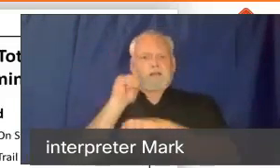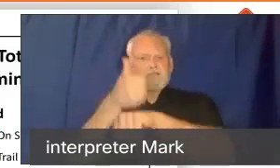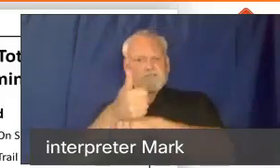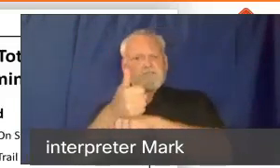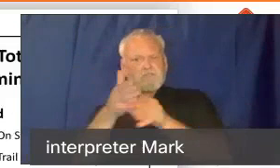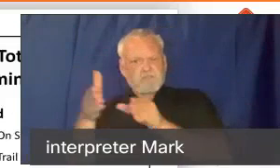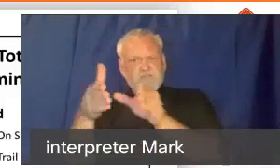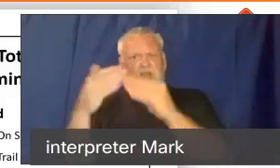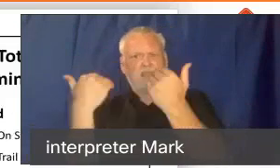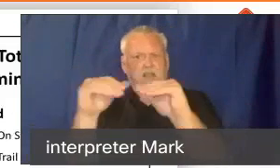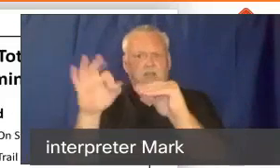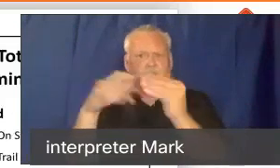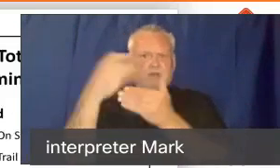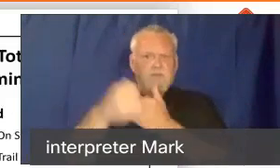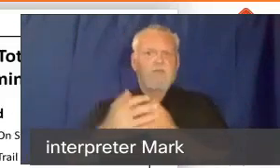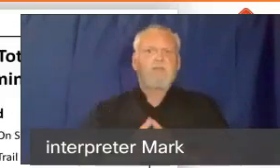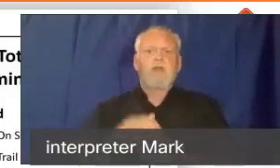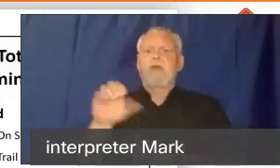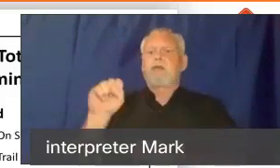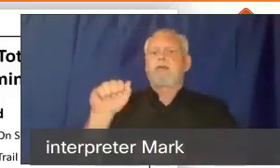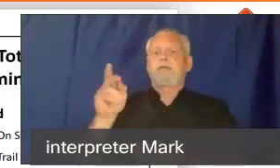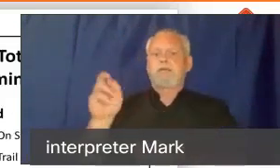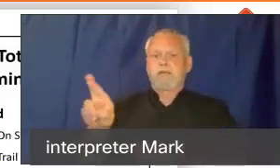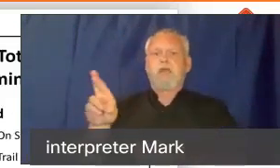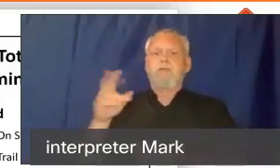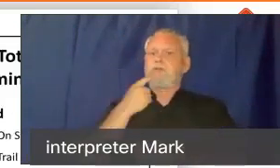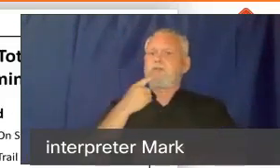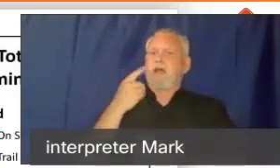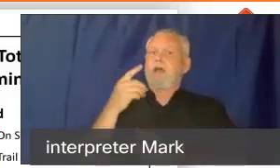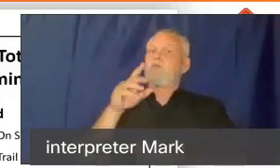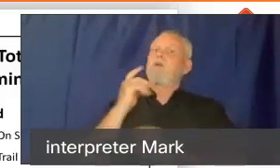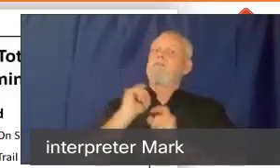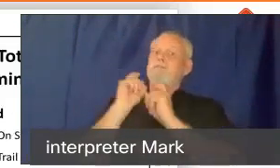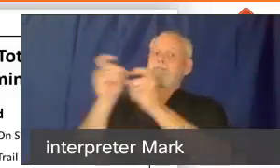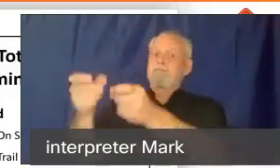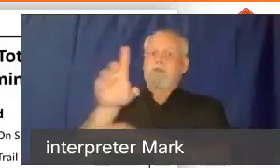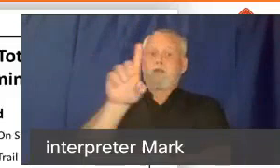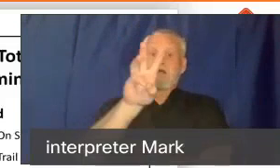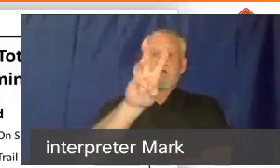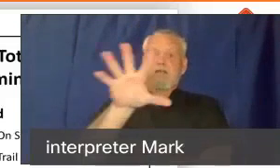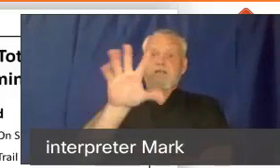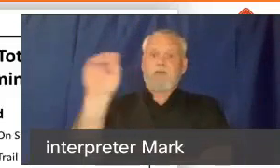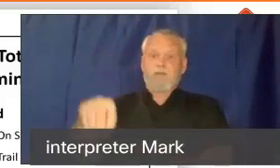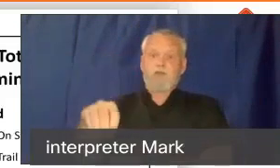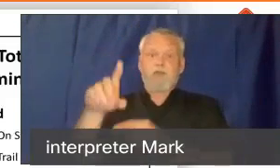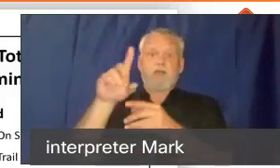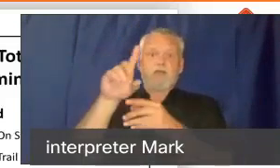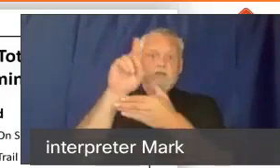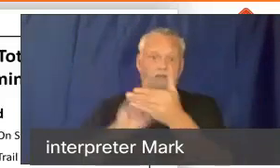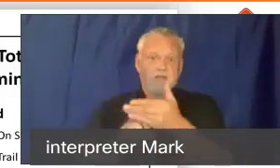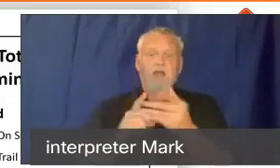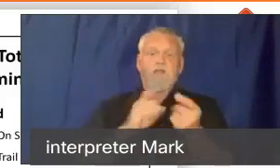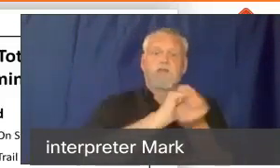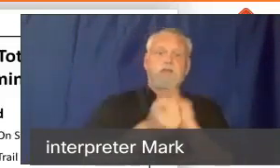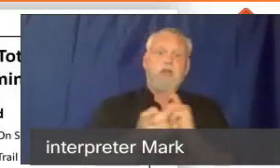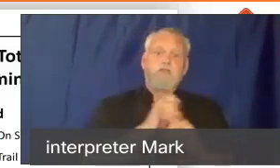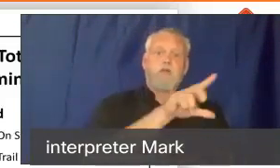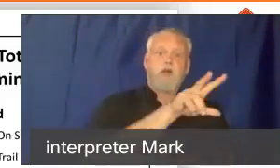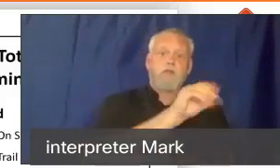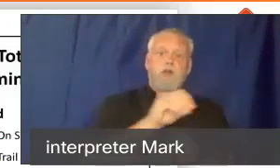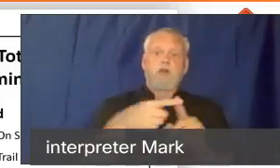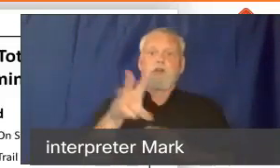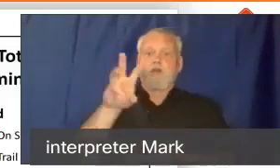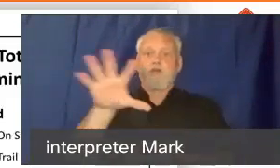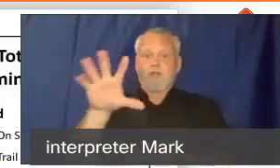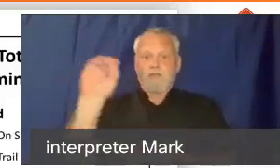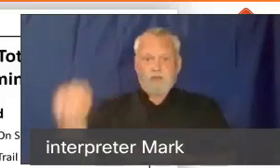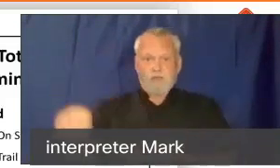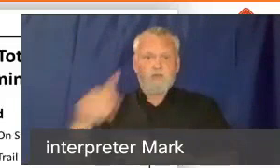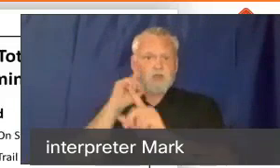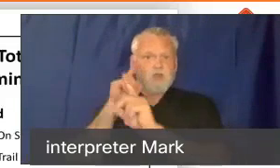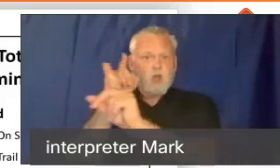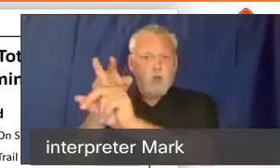As Sandra said, we recently submitted the 65% design and as we've gone from 30% to 65% the goal has been really to start honing in on the details of the project.